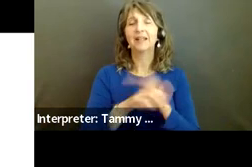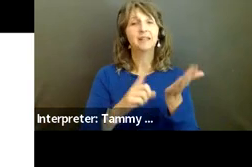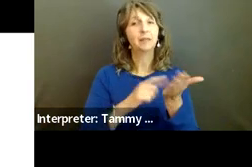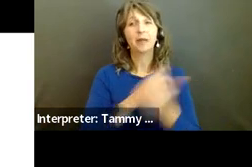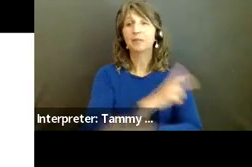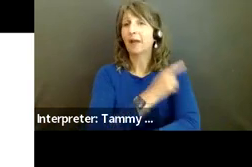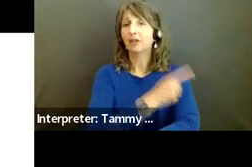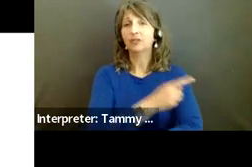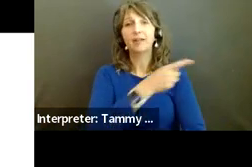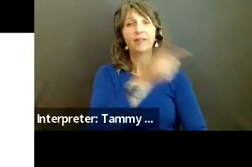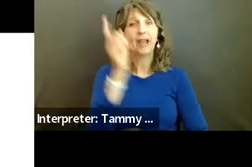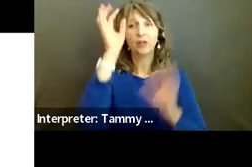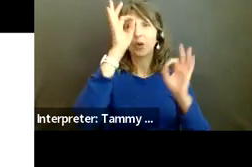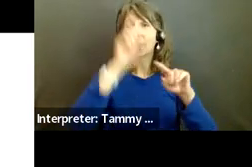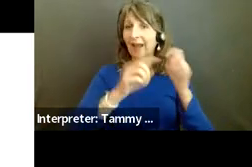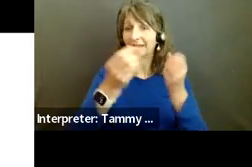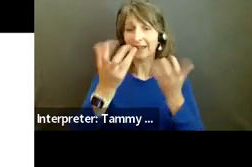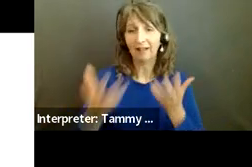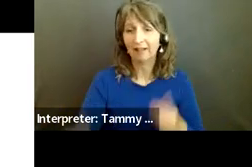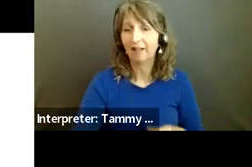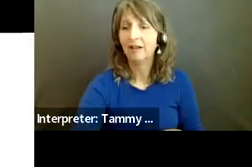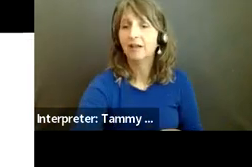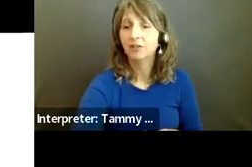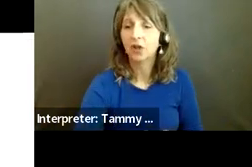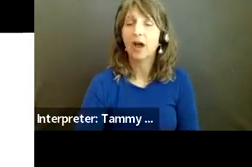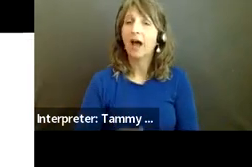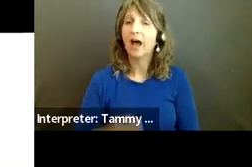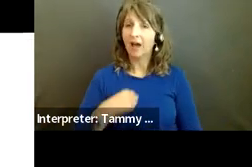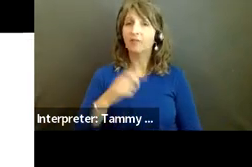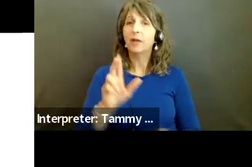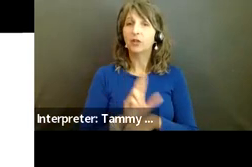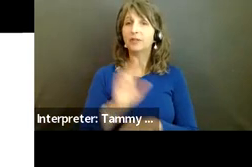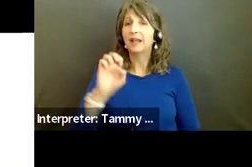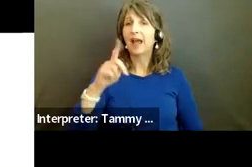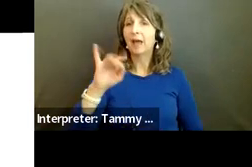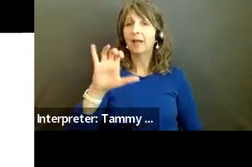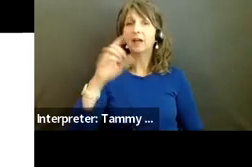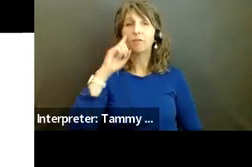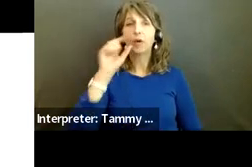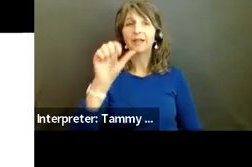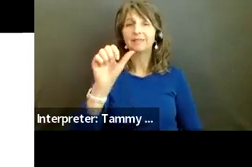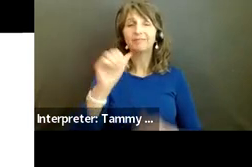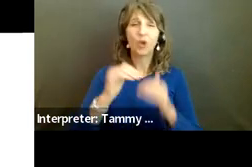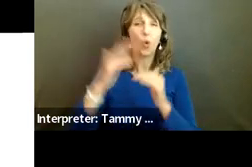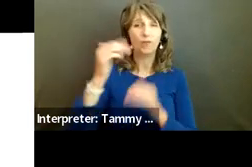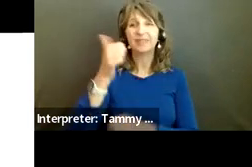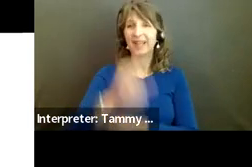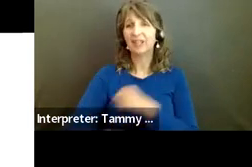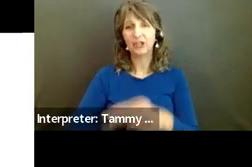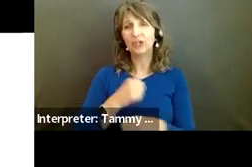So my chart, I've been using ethics for, 10 years, over 10 years since I was a medical student.